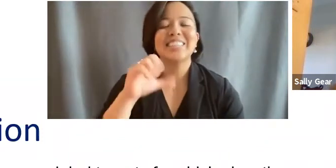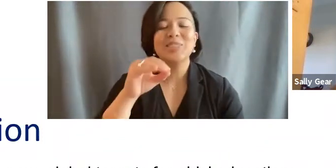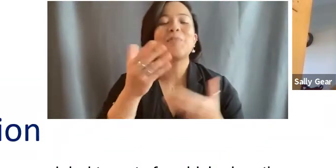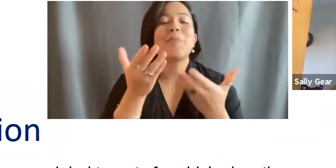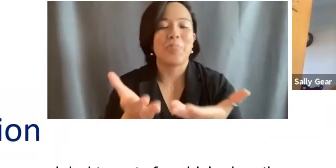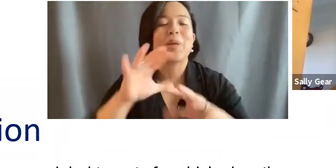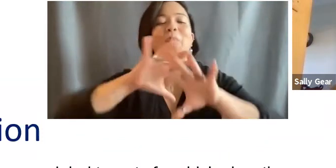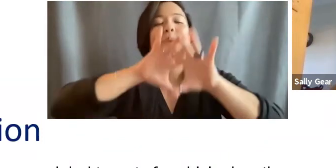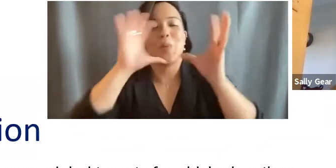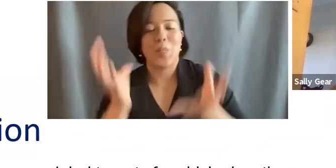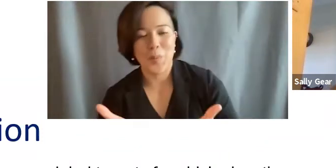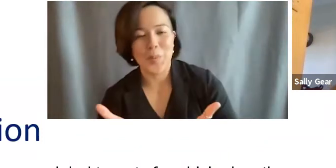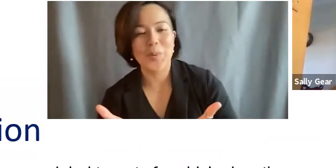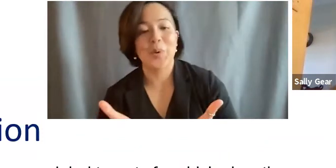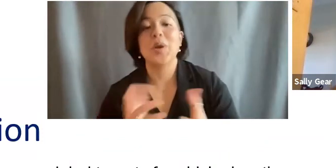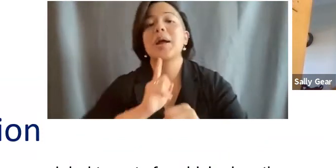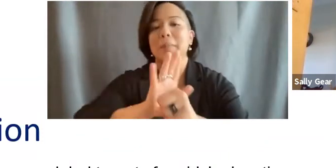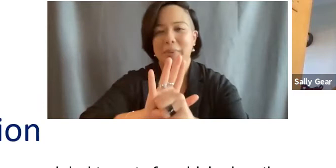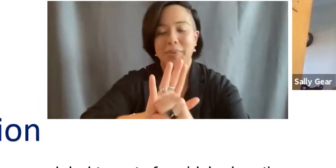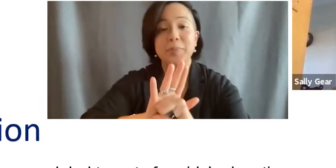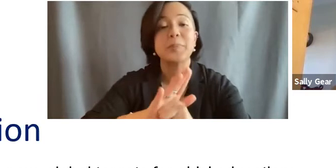commitment is incredibly ambitious in